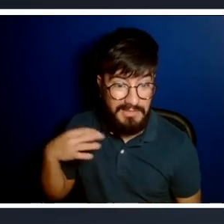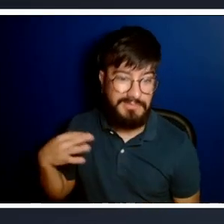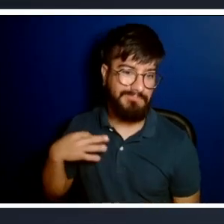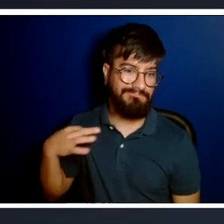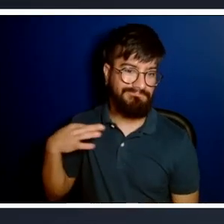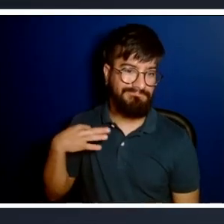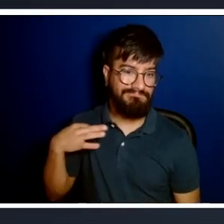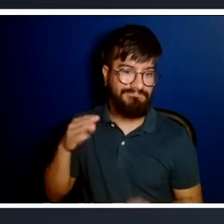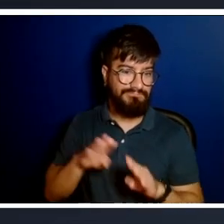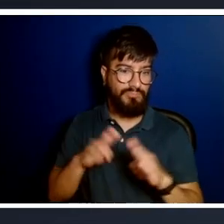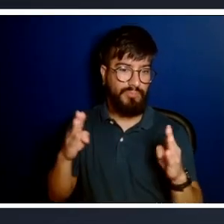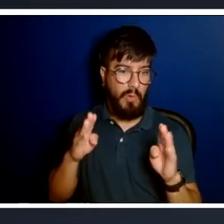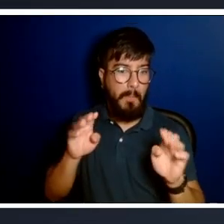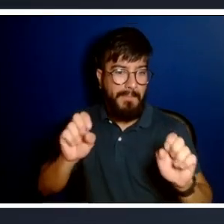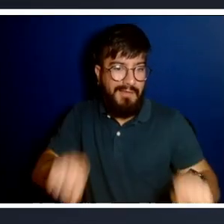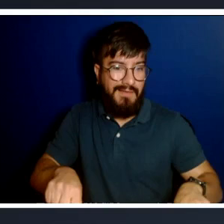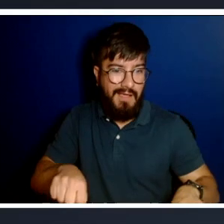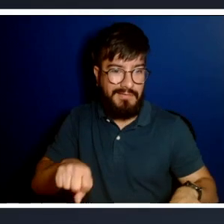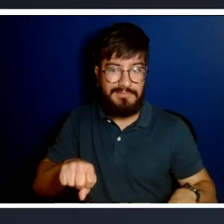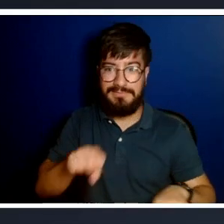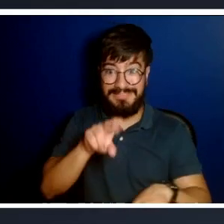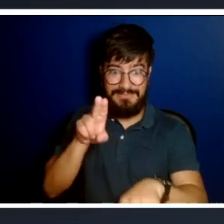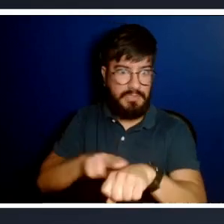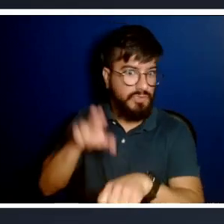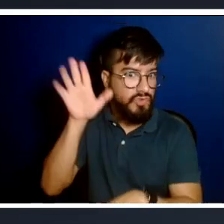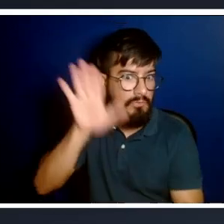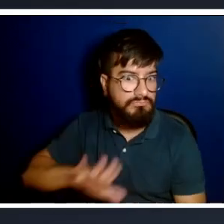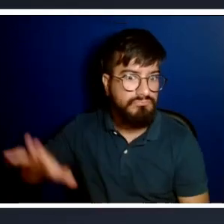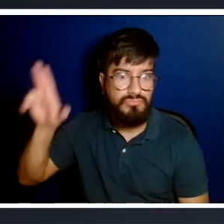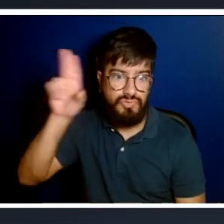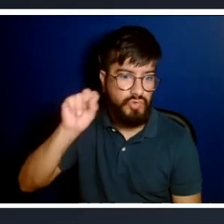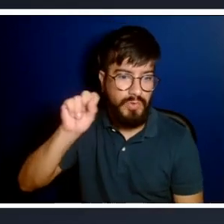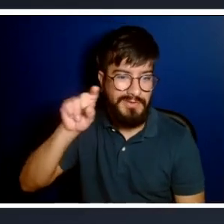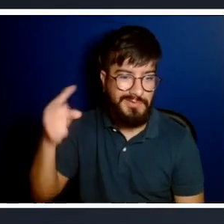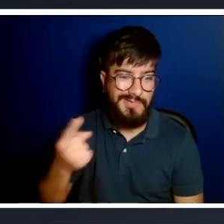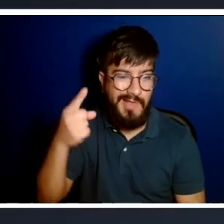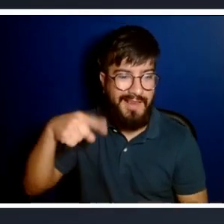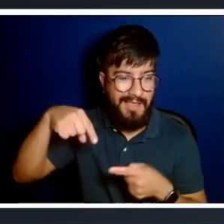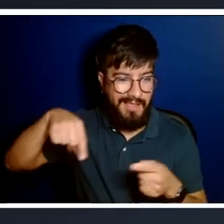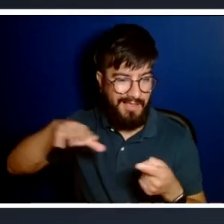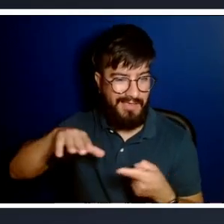in the DC, Maryland and Virginia area. We have some teachers from there as well as some teachers